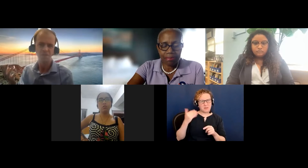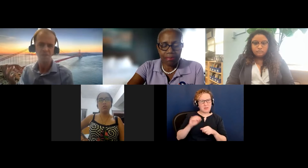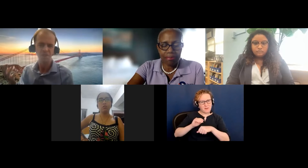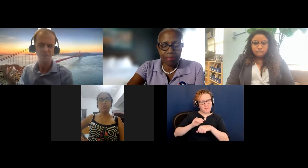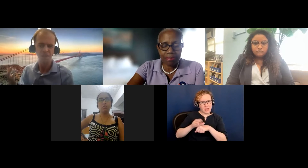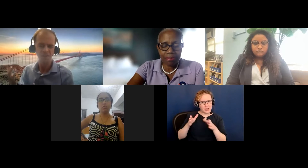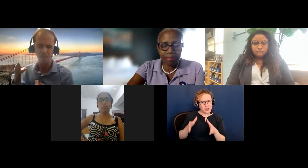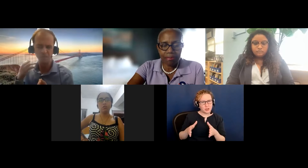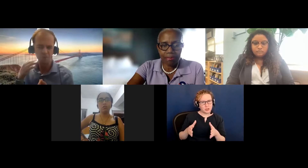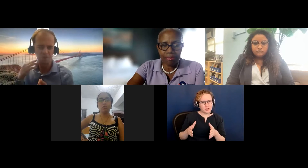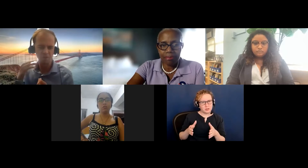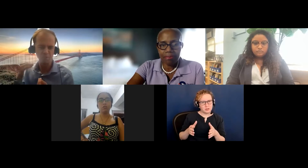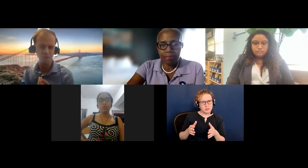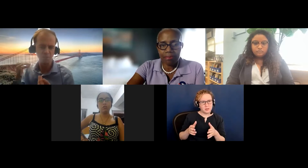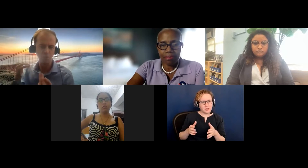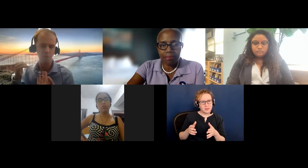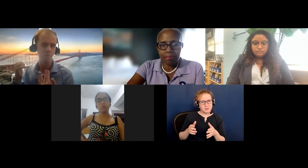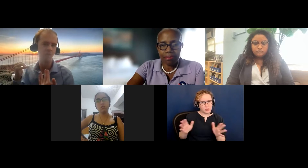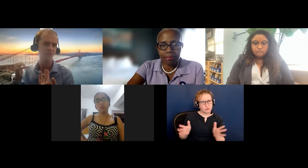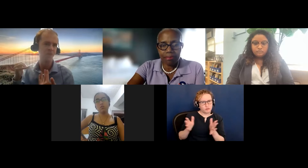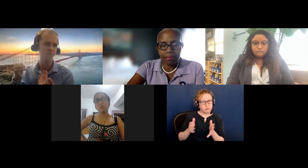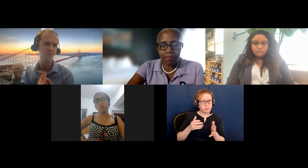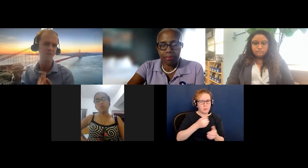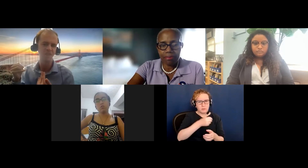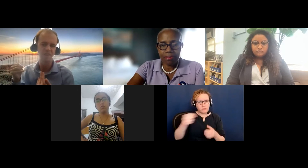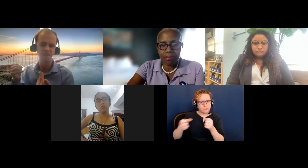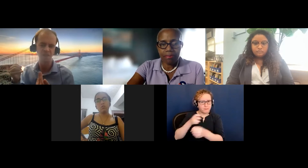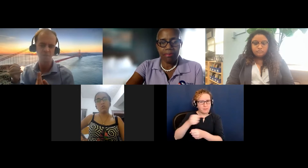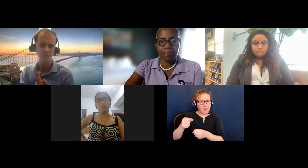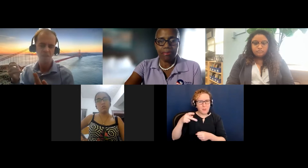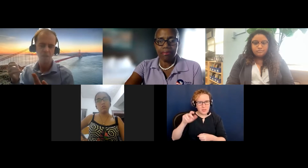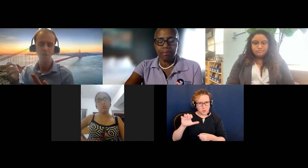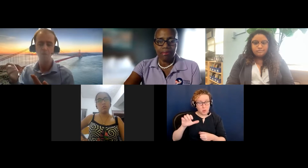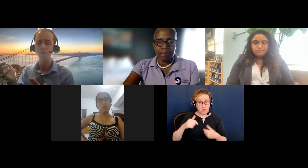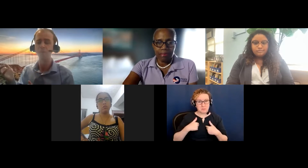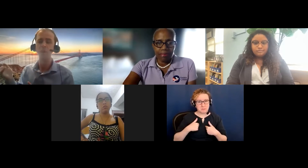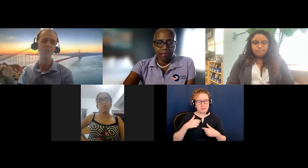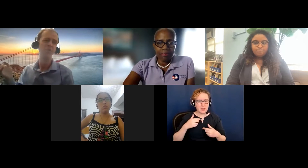in the sense there are many rural assignments. One of the great things about the Peace Corps